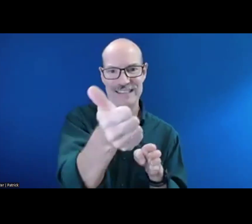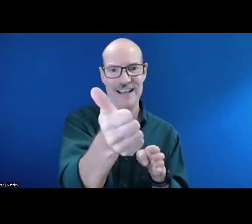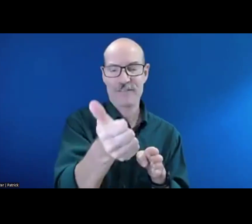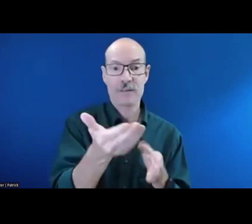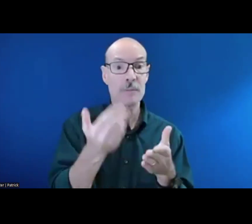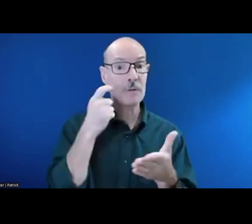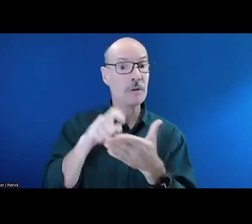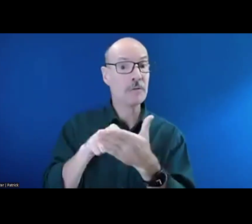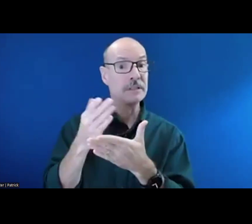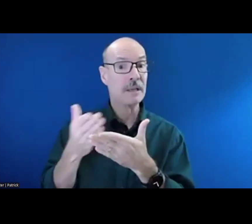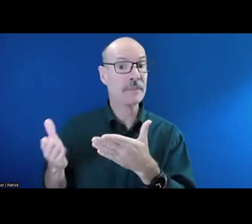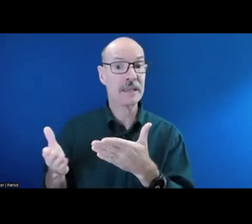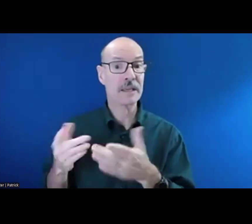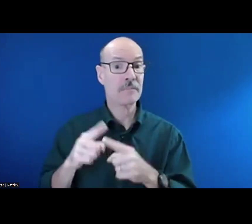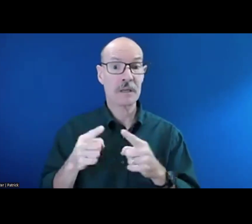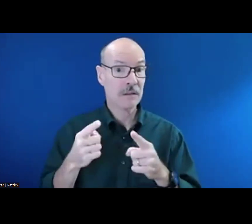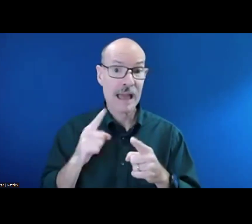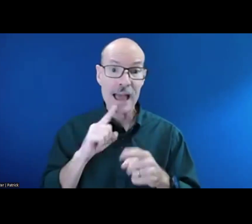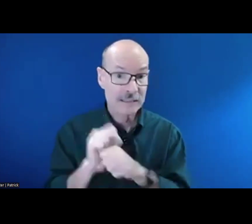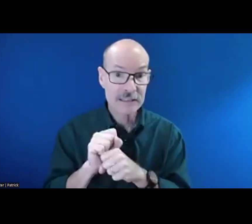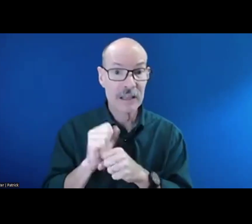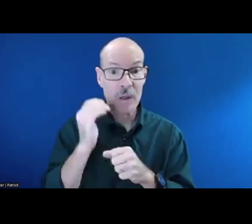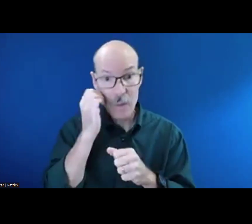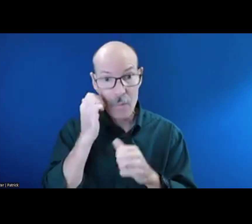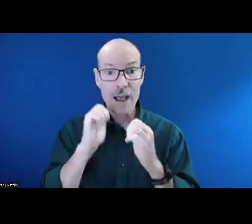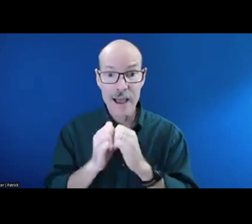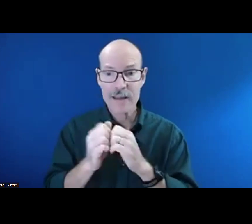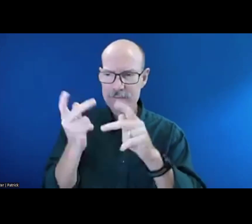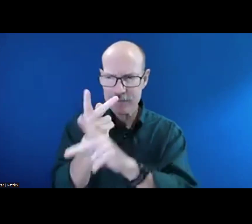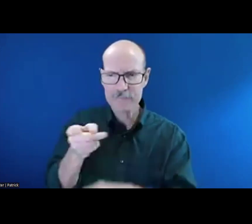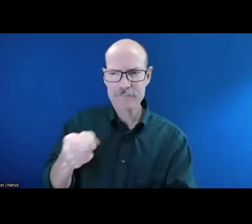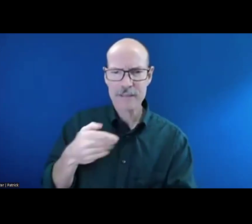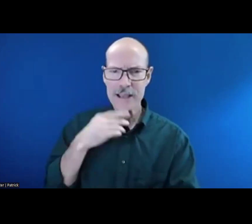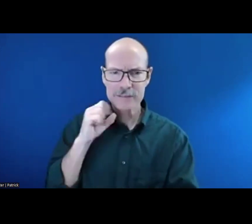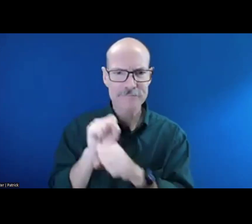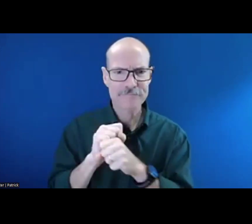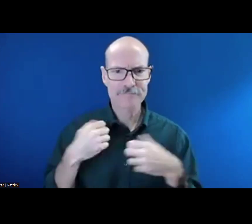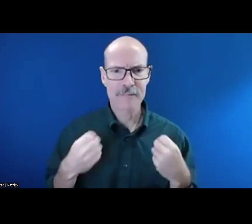So I would say, make sure to call MassOptions. I think that's a really good starting point.